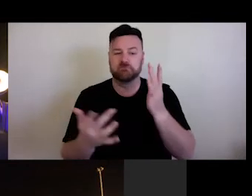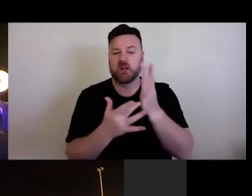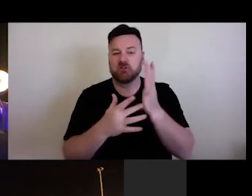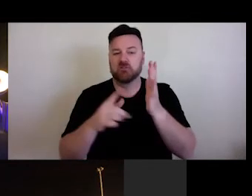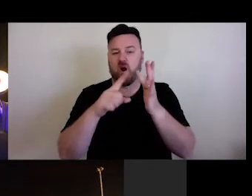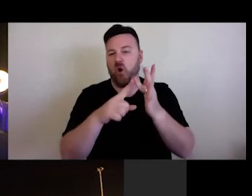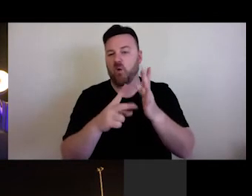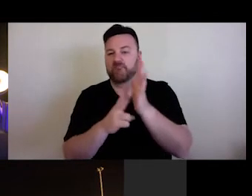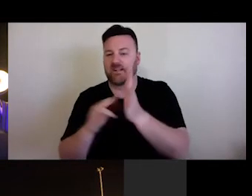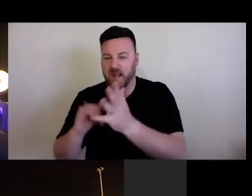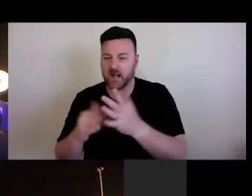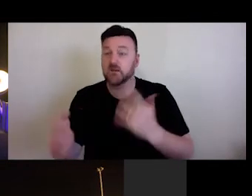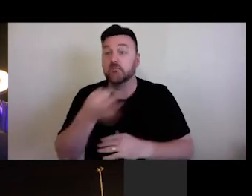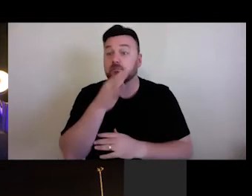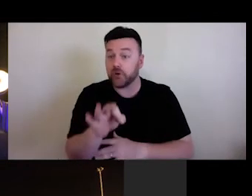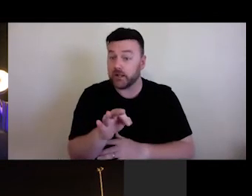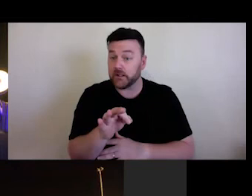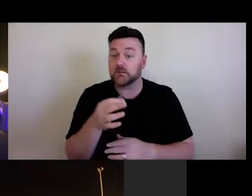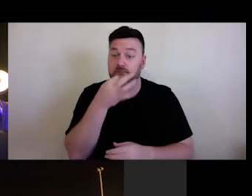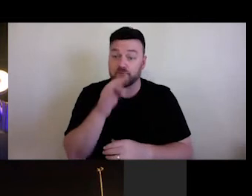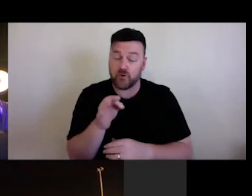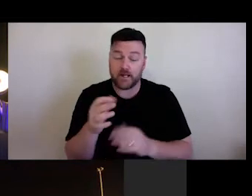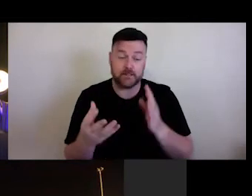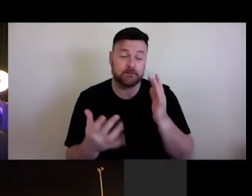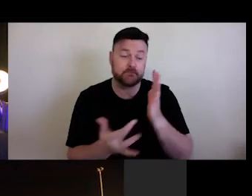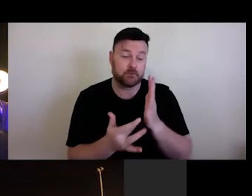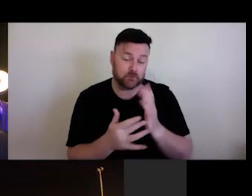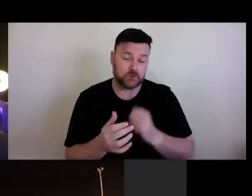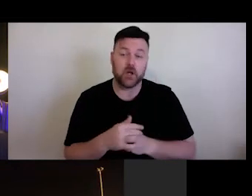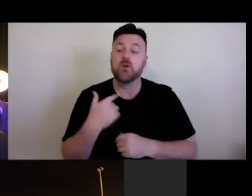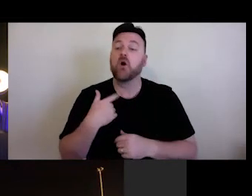software you can get on Mac and PC. We were streaming the audio only. We